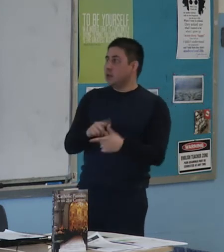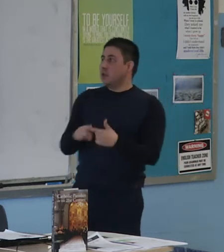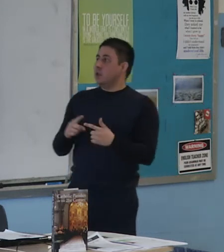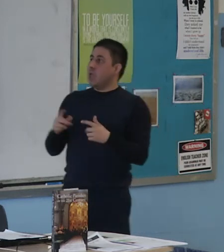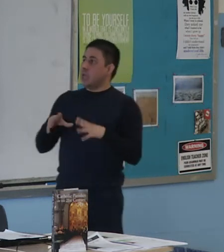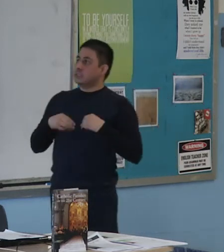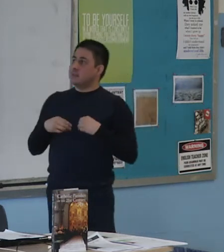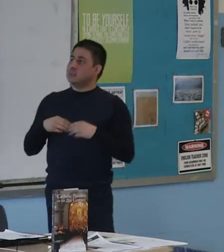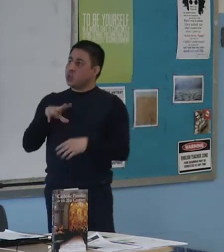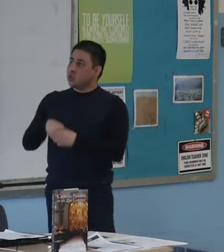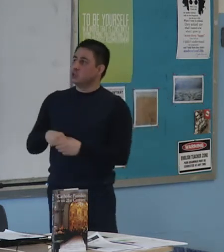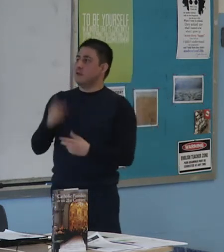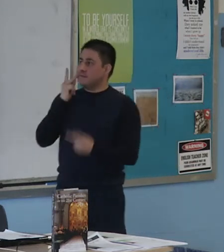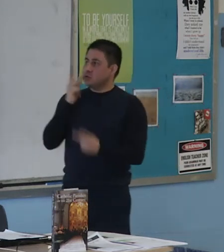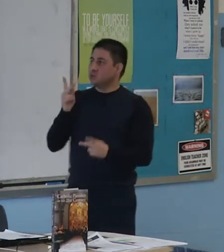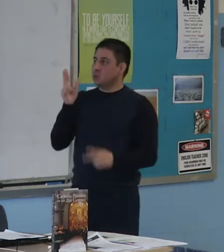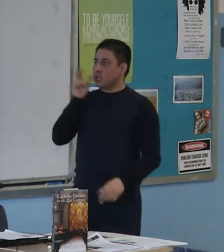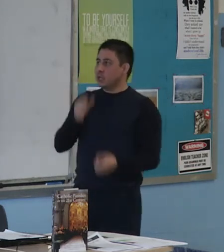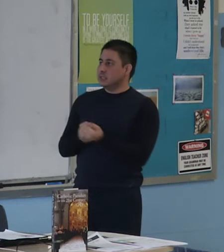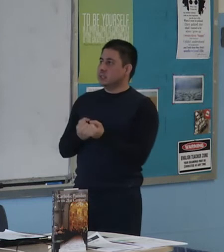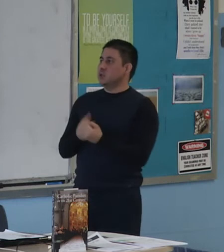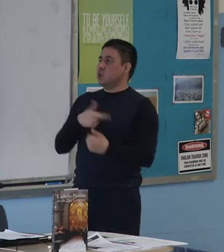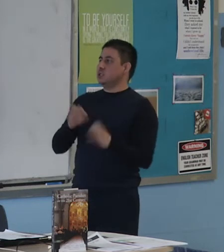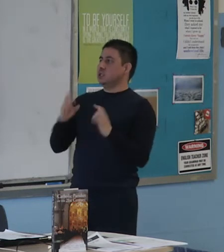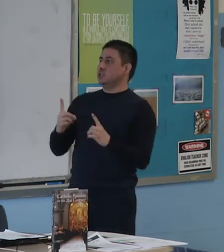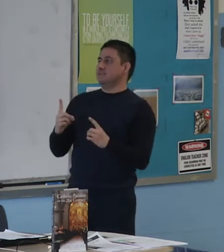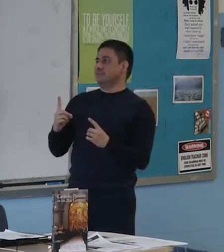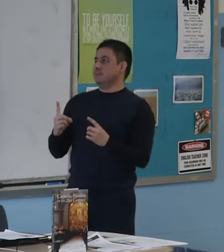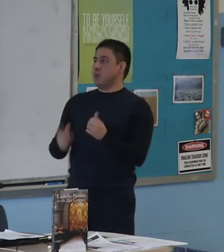assistance, religious education, Faith Formation are the dominant ideals that